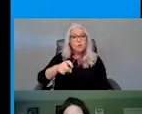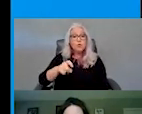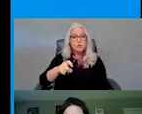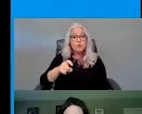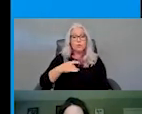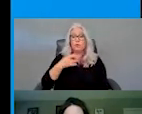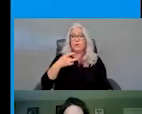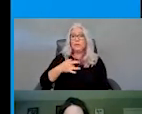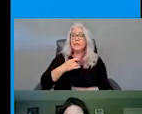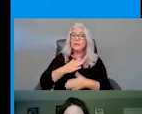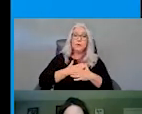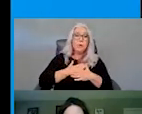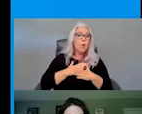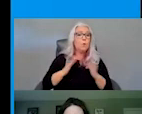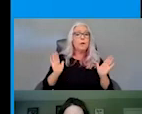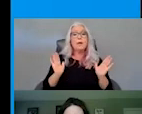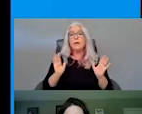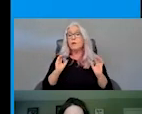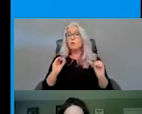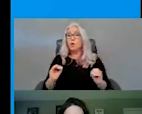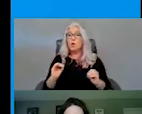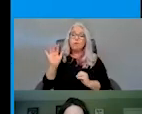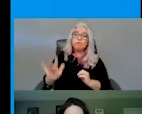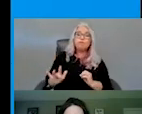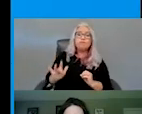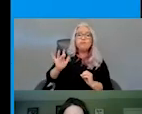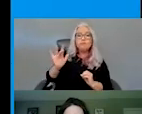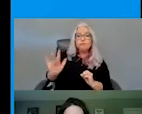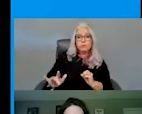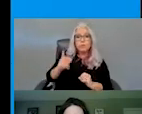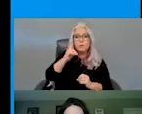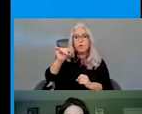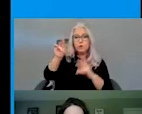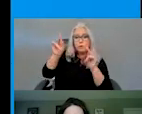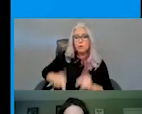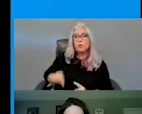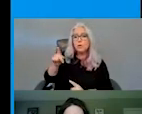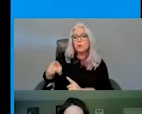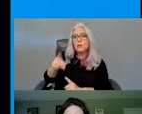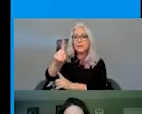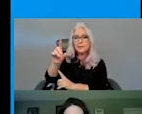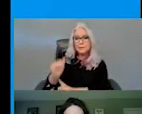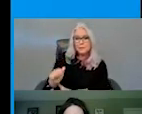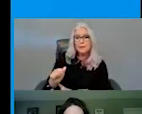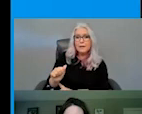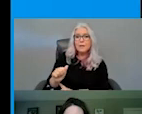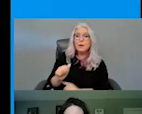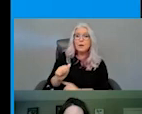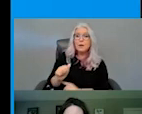disability without restrictions or limitations of any kind. So I point to the key terms in here without pity and accommodate.